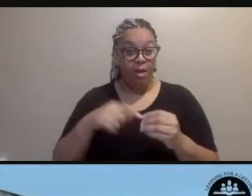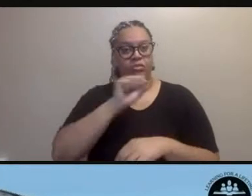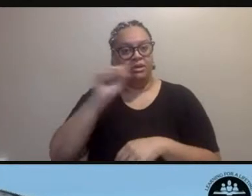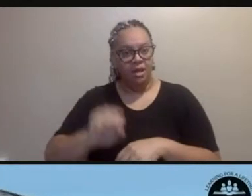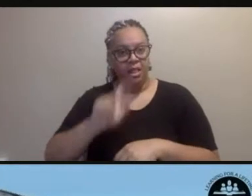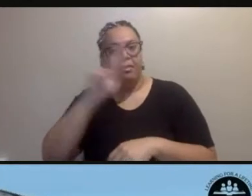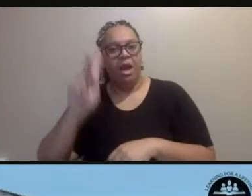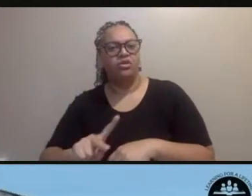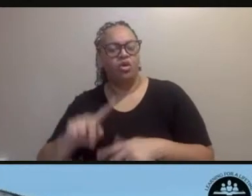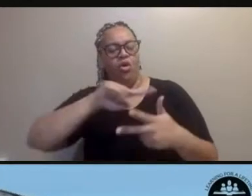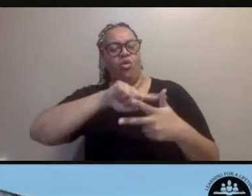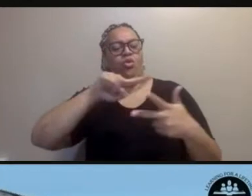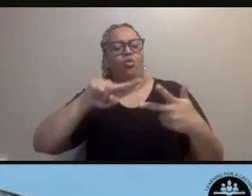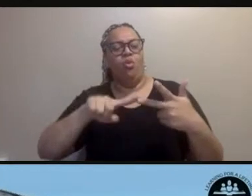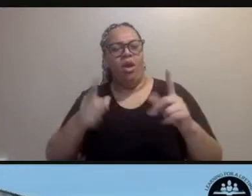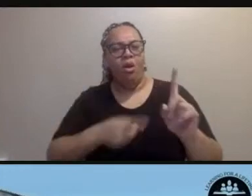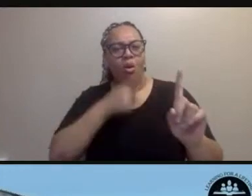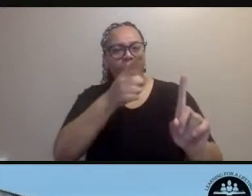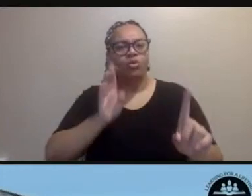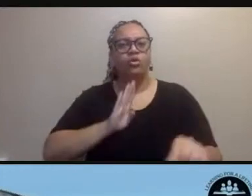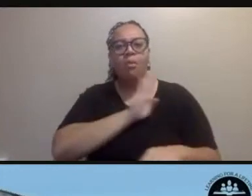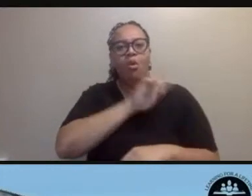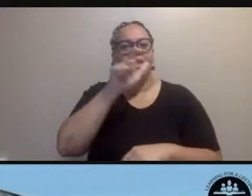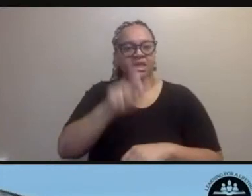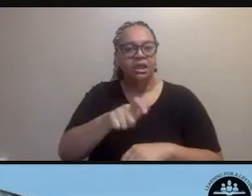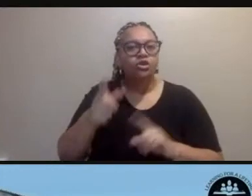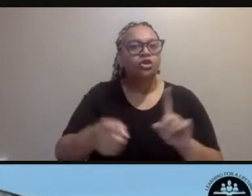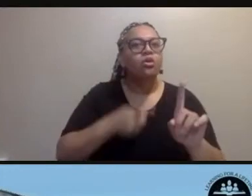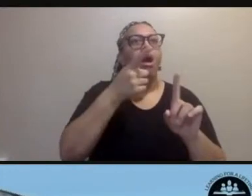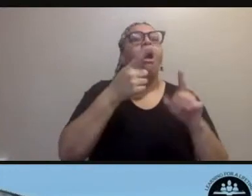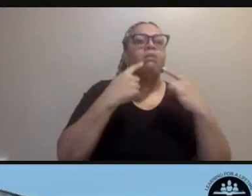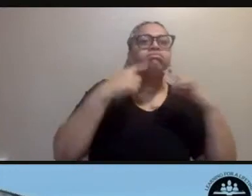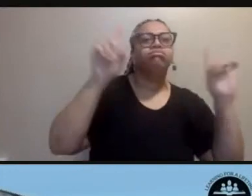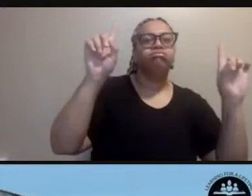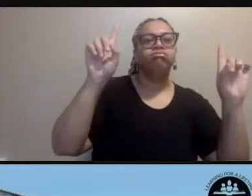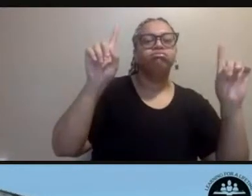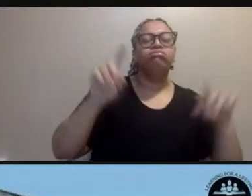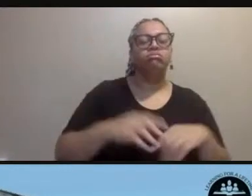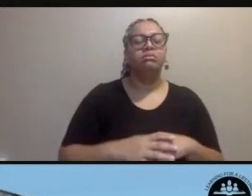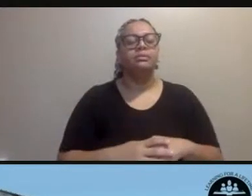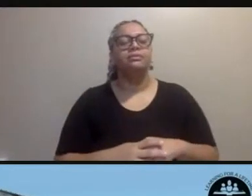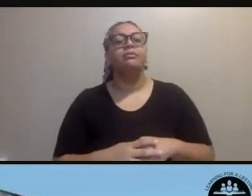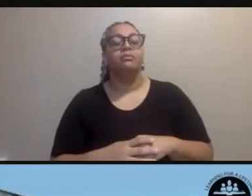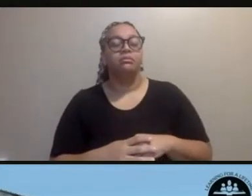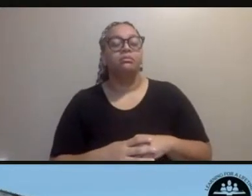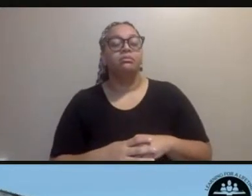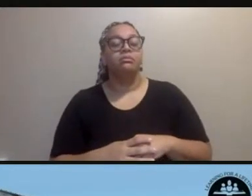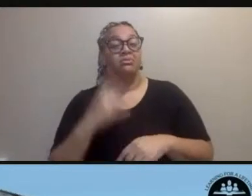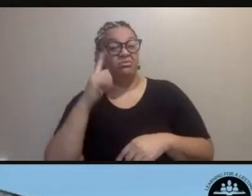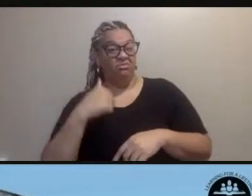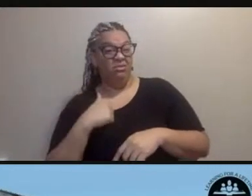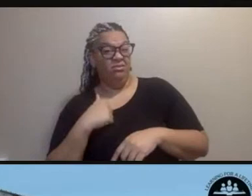YOU KNOW ABOUT SALEM KAISER, WHAT ARE THE THREE IMMEDIATE